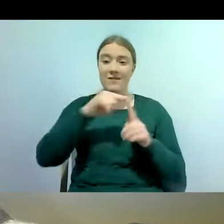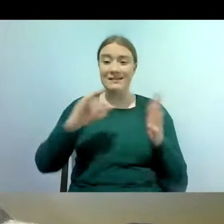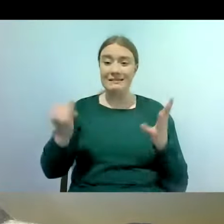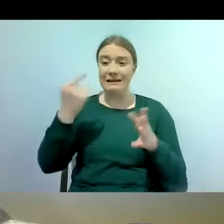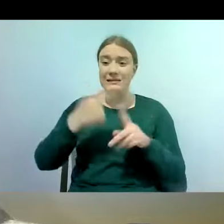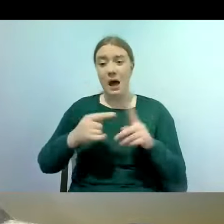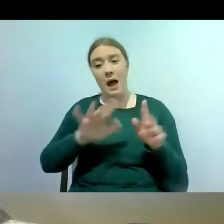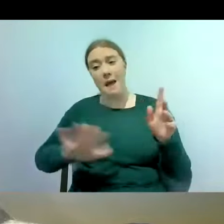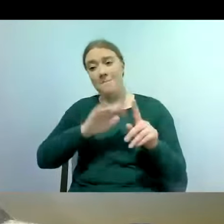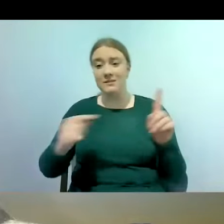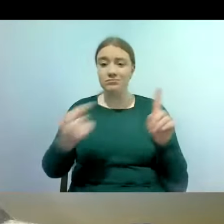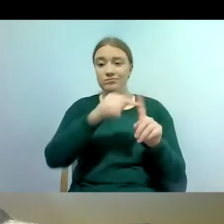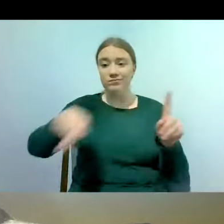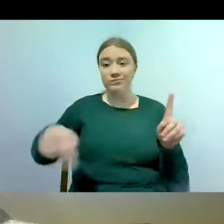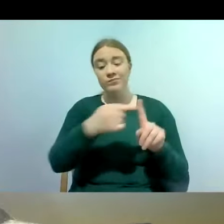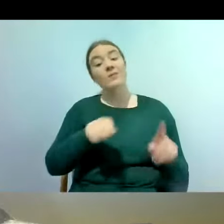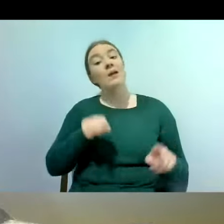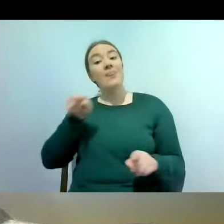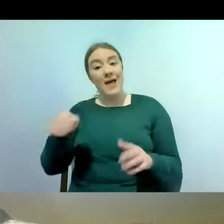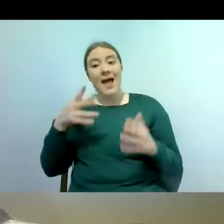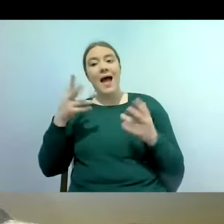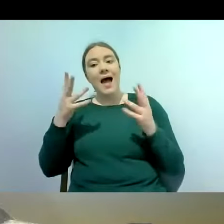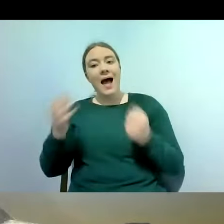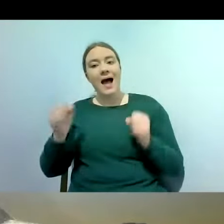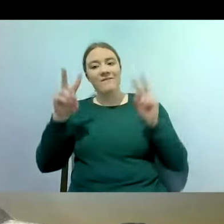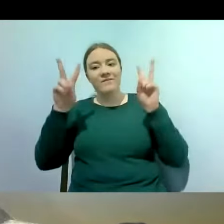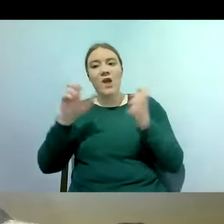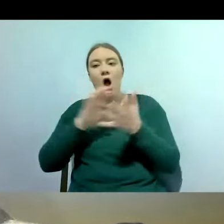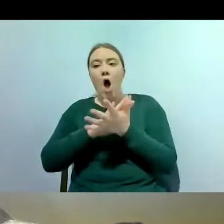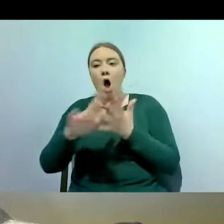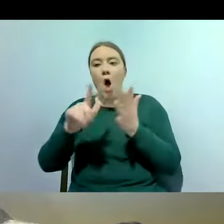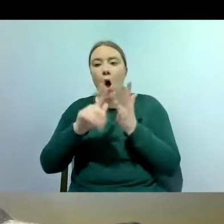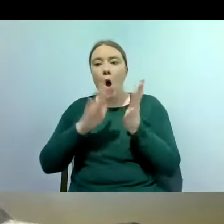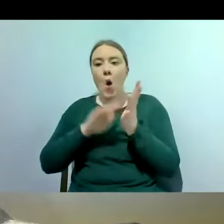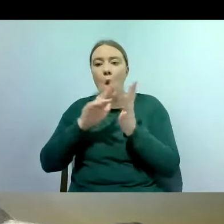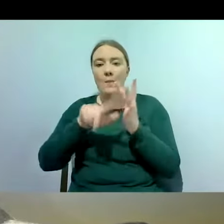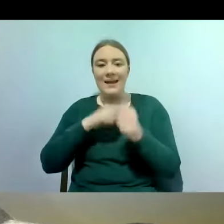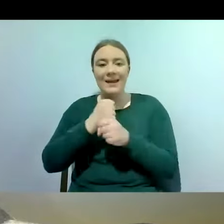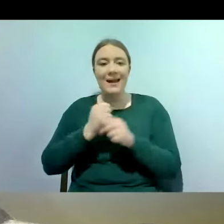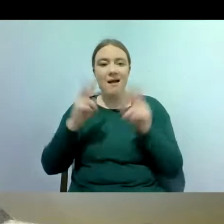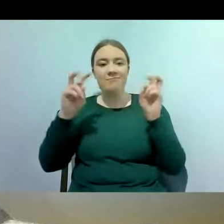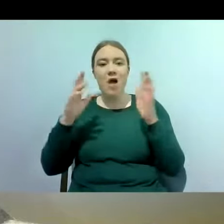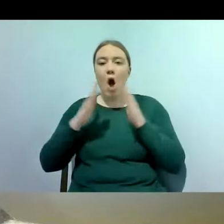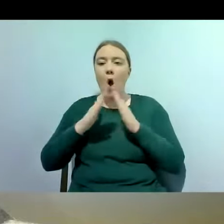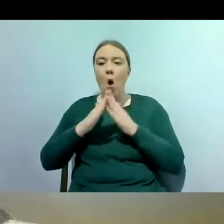they display homing and this is a process this is quite widespread in migratory fish whereby